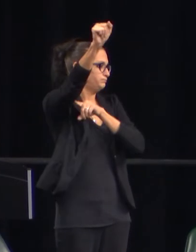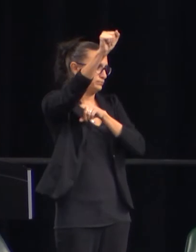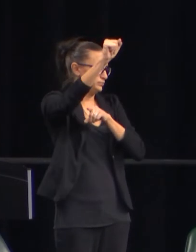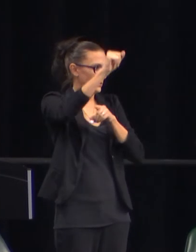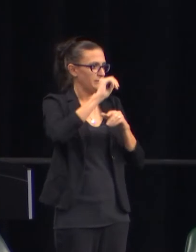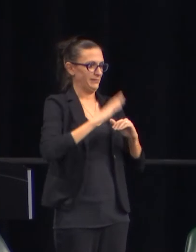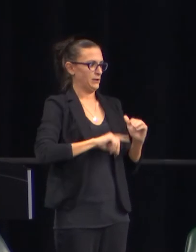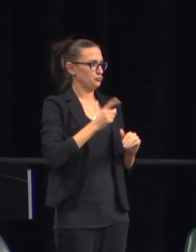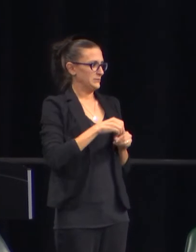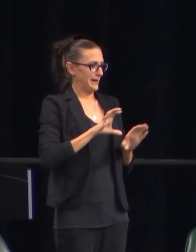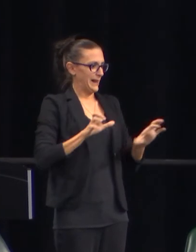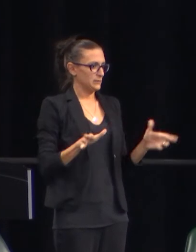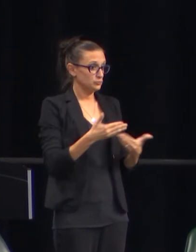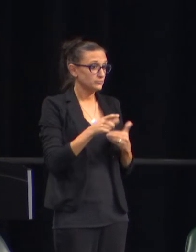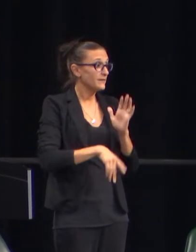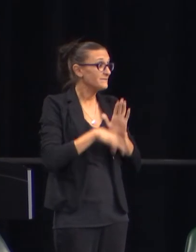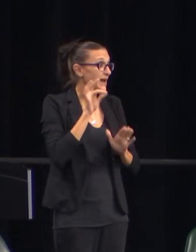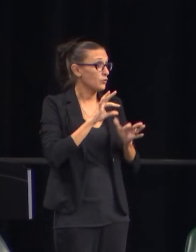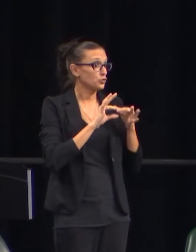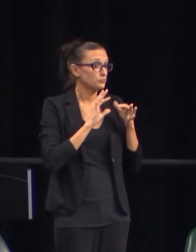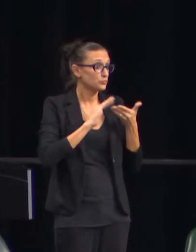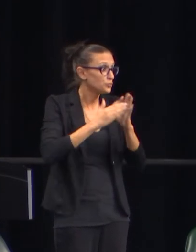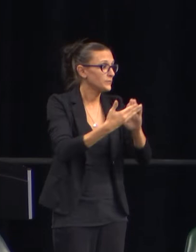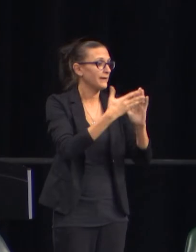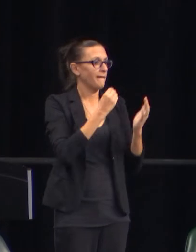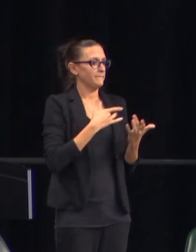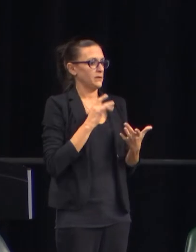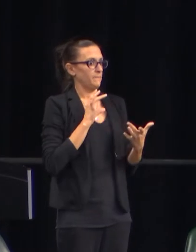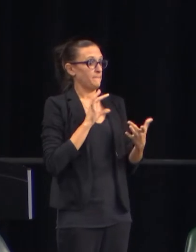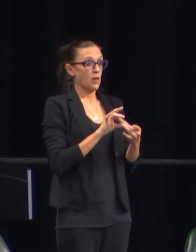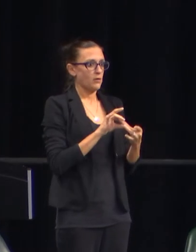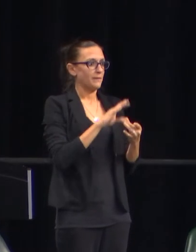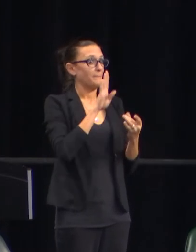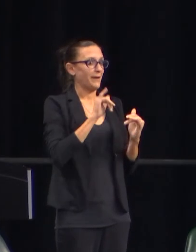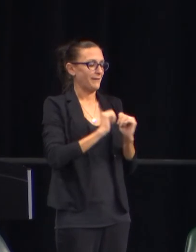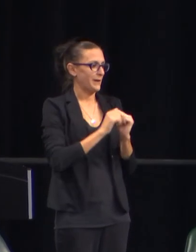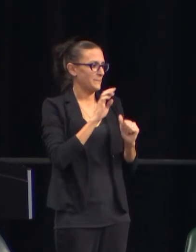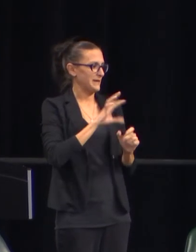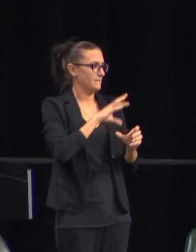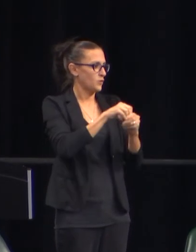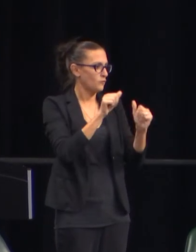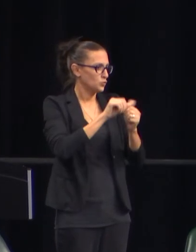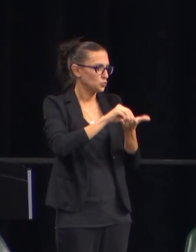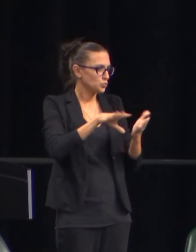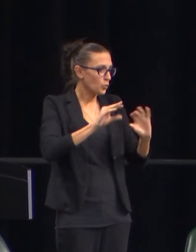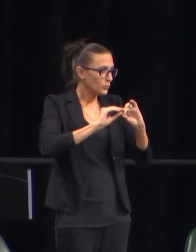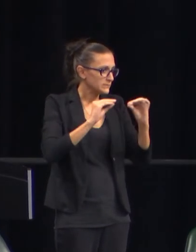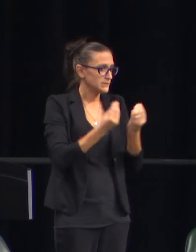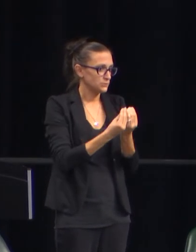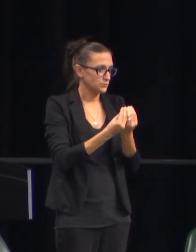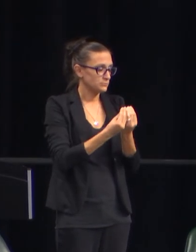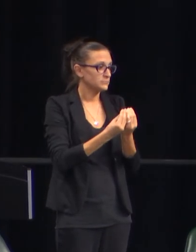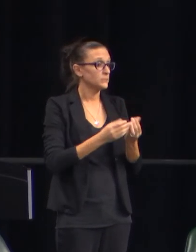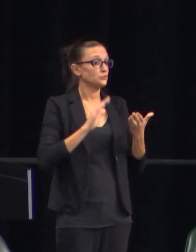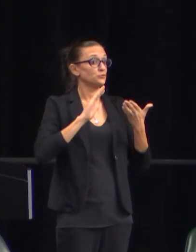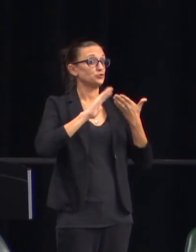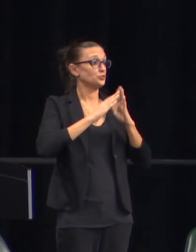She found community and a sense of belonging by being involved in student organizations, community relations,